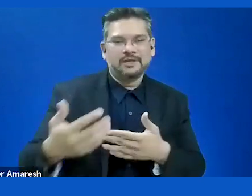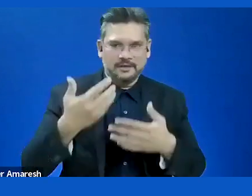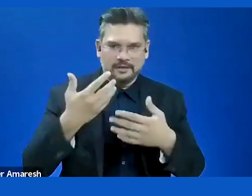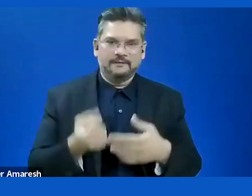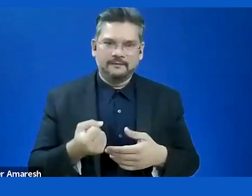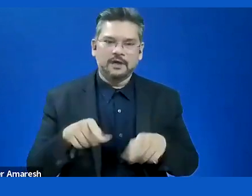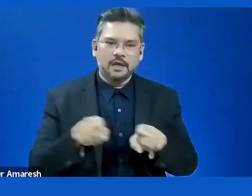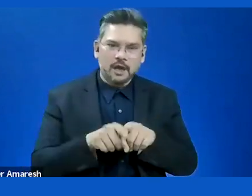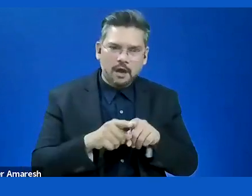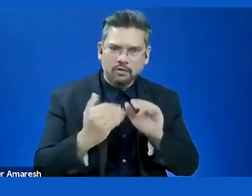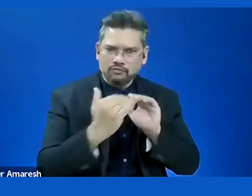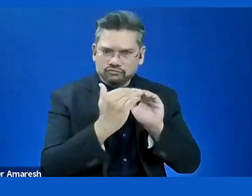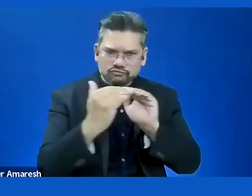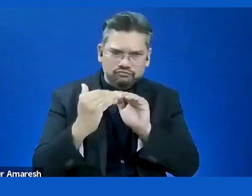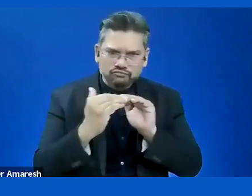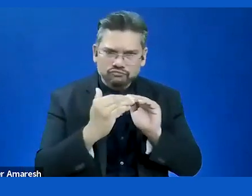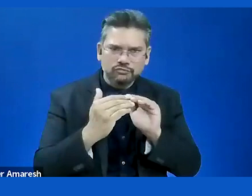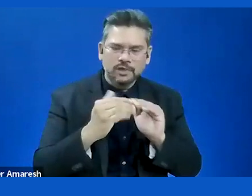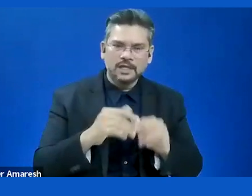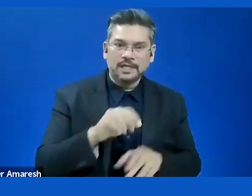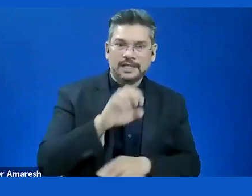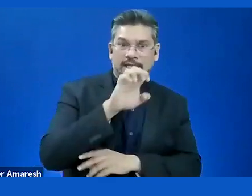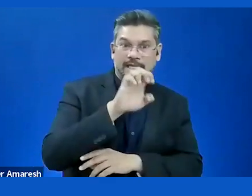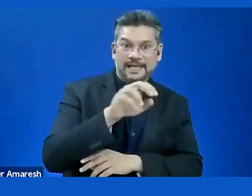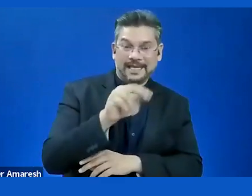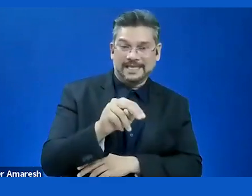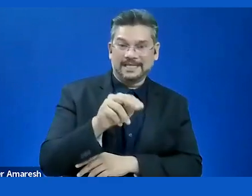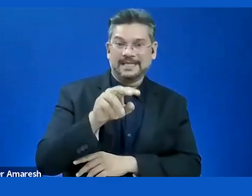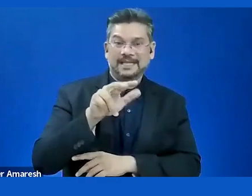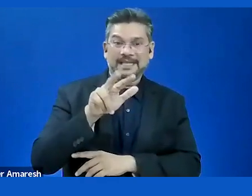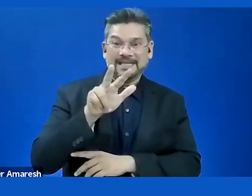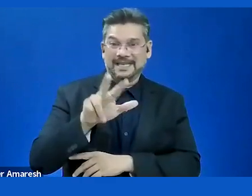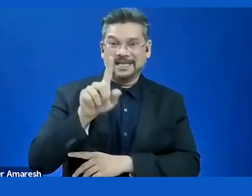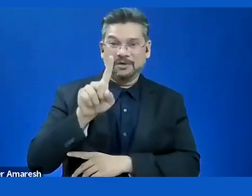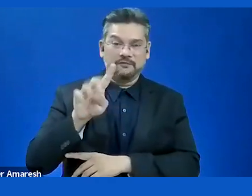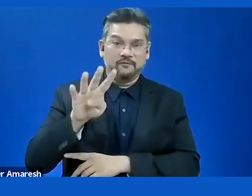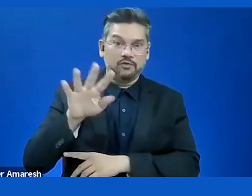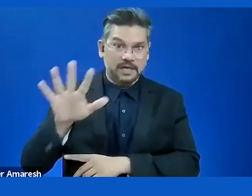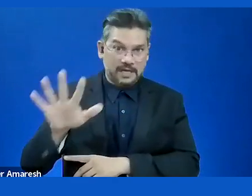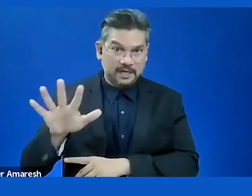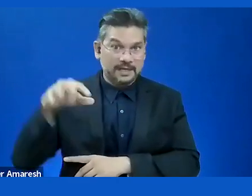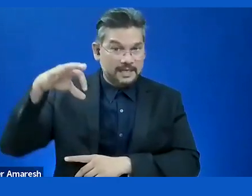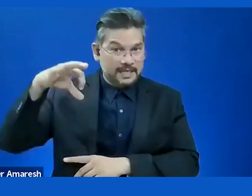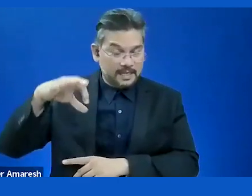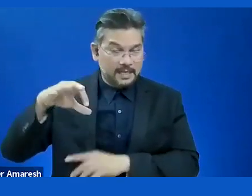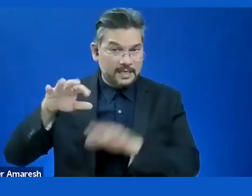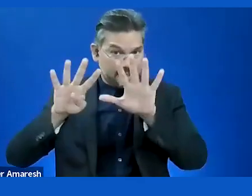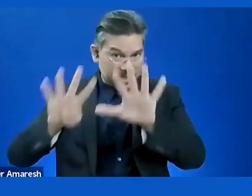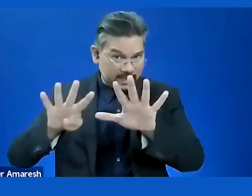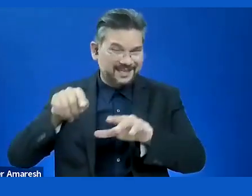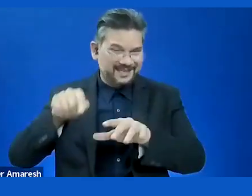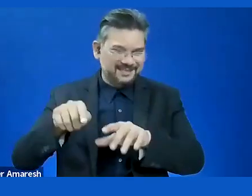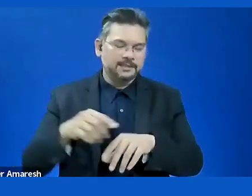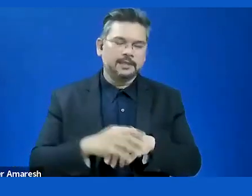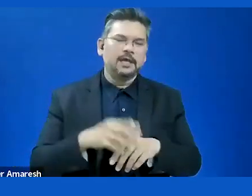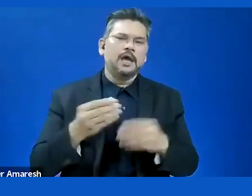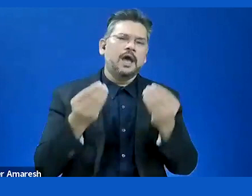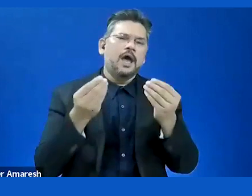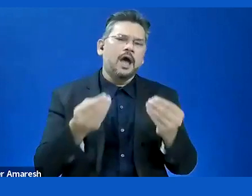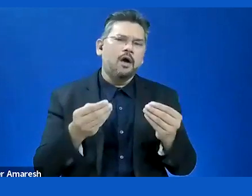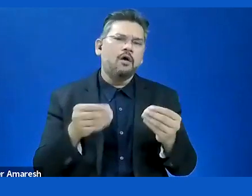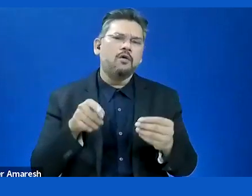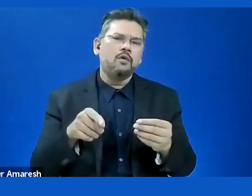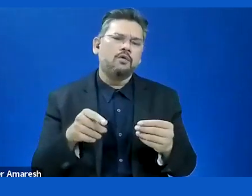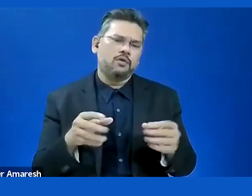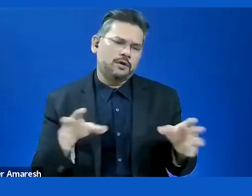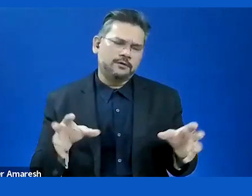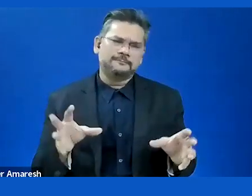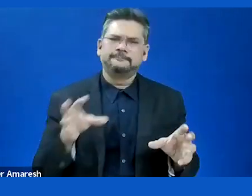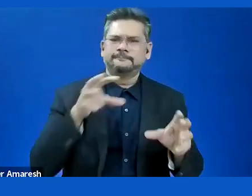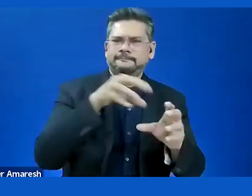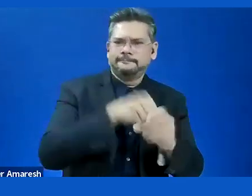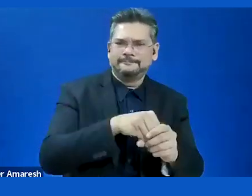EN5419. It will continue to apply to WAD and will also encompass the Accessibility Act.